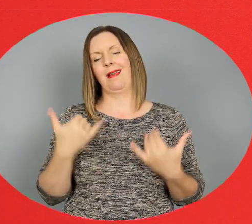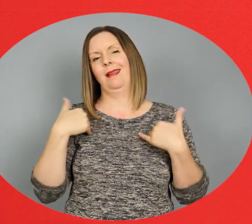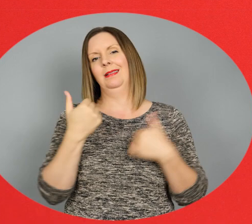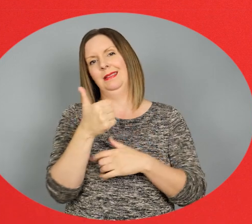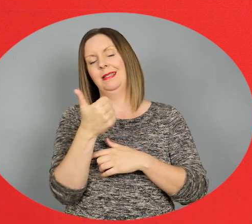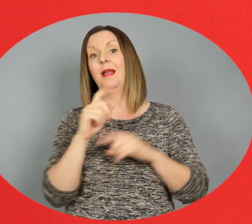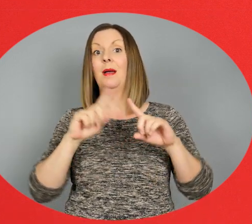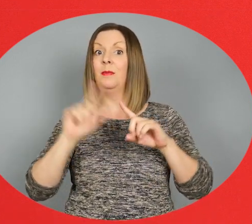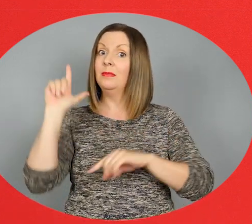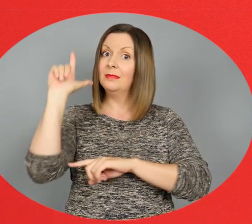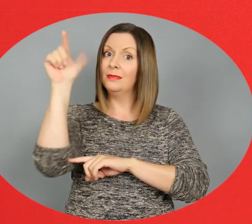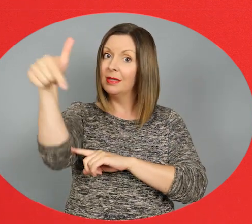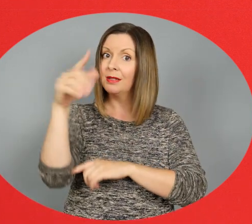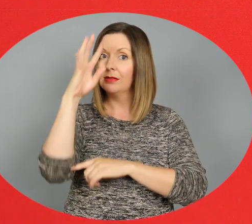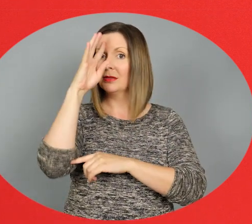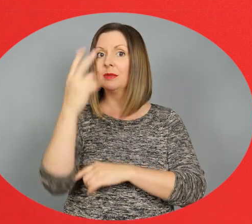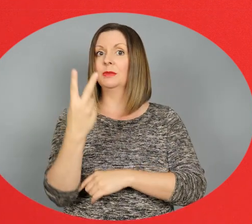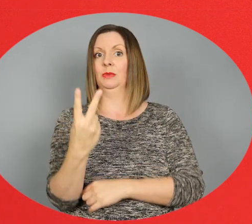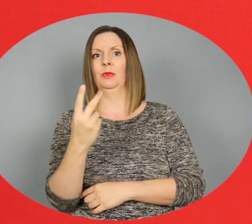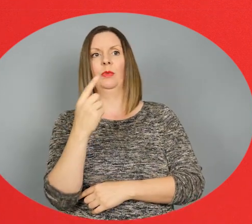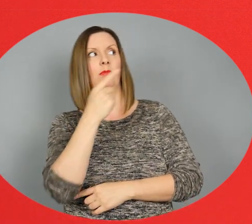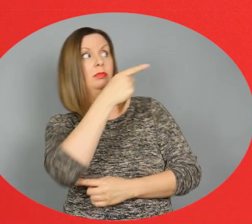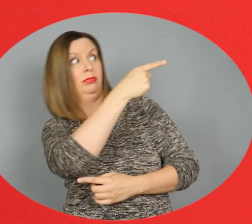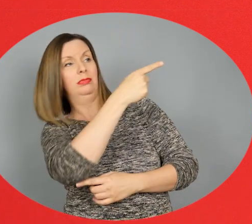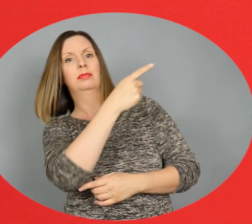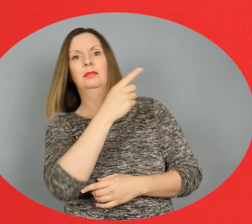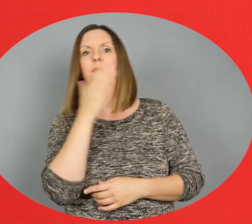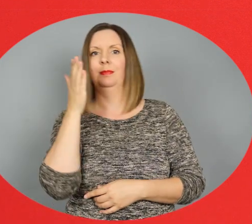there’s only 10 stacks here currently, but we’ll be creating 2 new additional ones